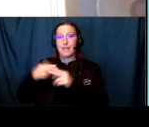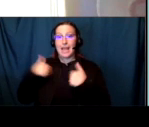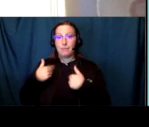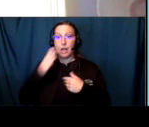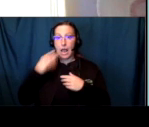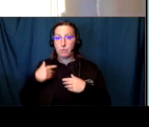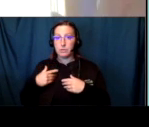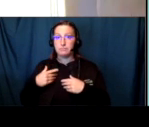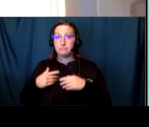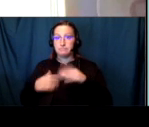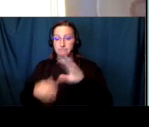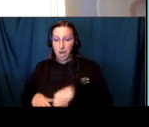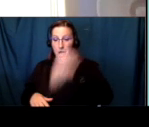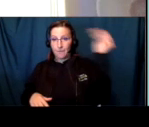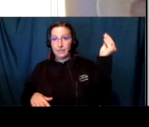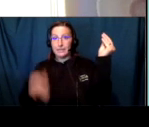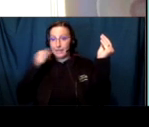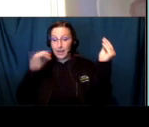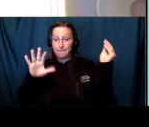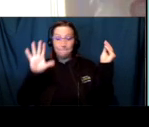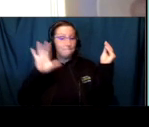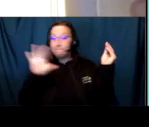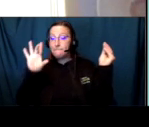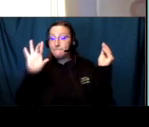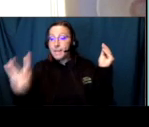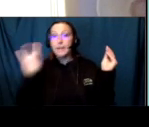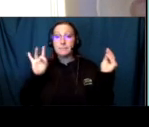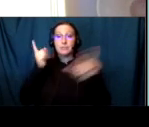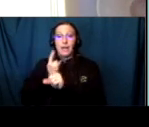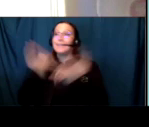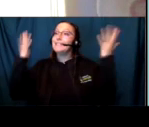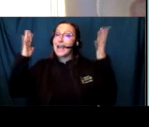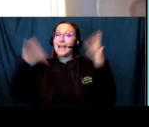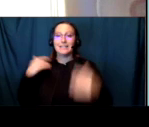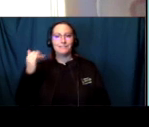and if he picks it: yay, now it's his turn but if he's not correct,